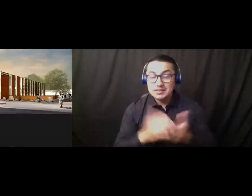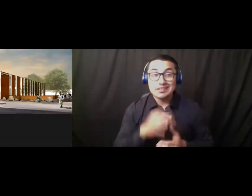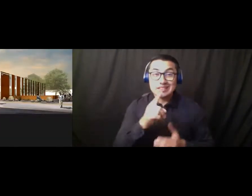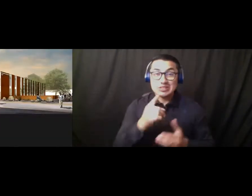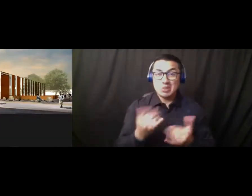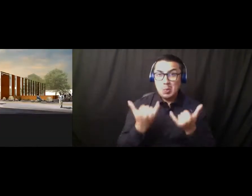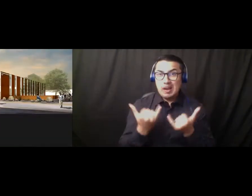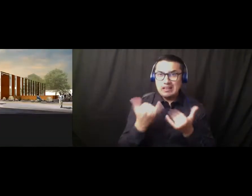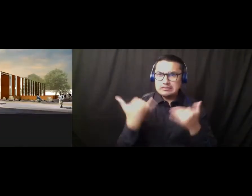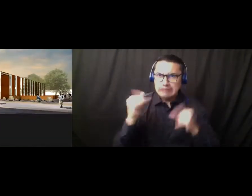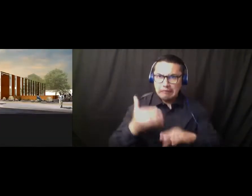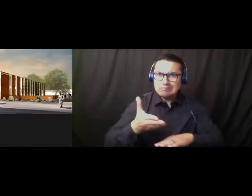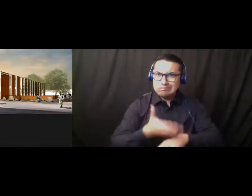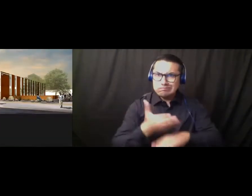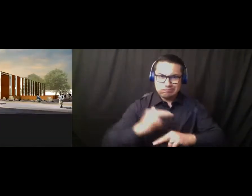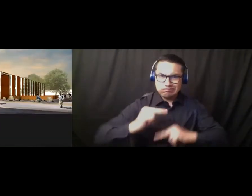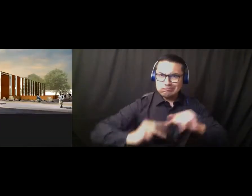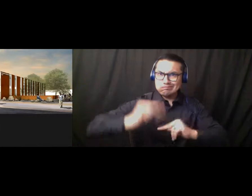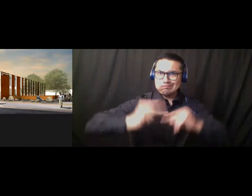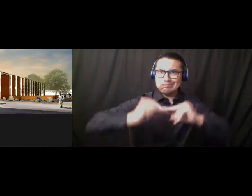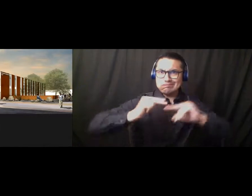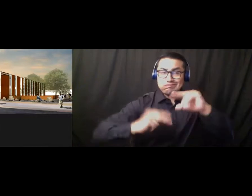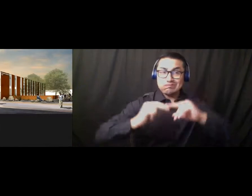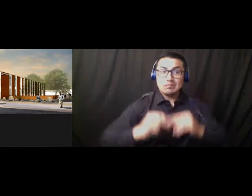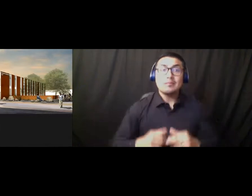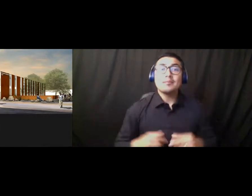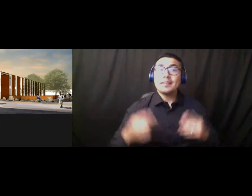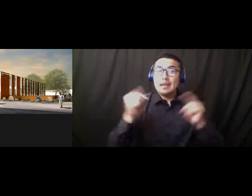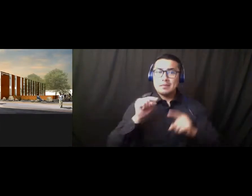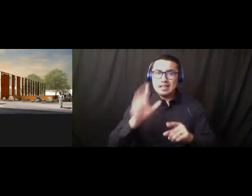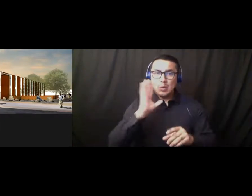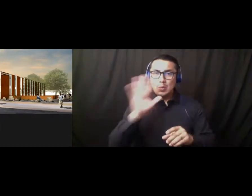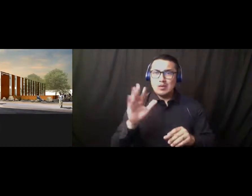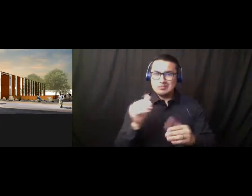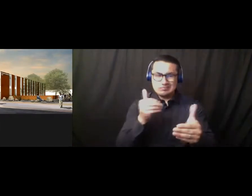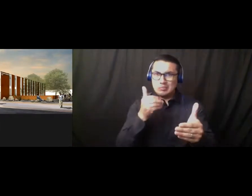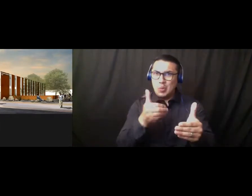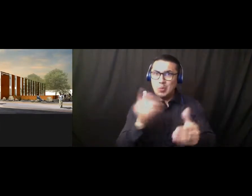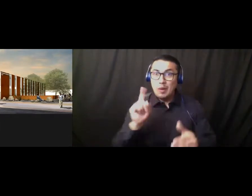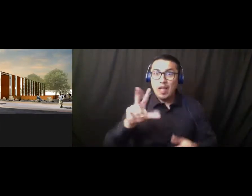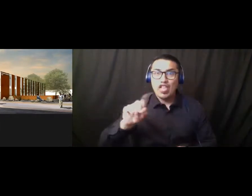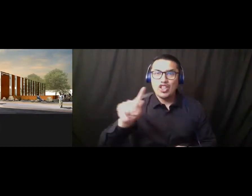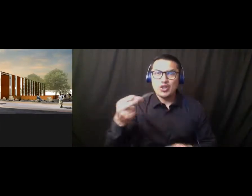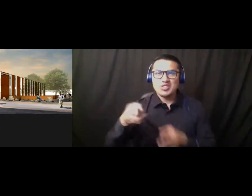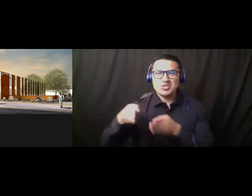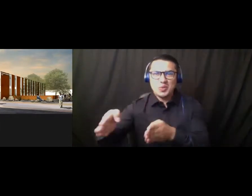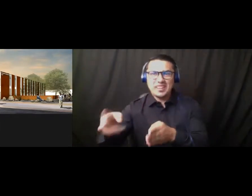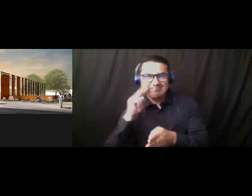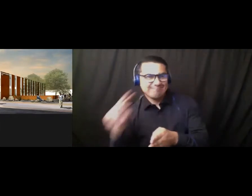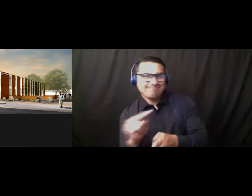you can see the steel frame up on the 30th, on the 30th Street side. It will be completed in June of 2022.